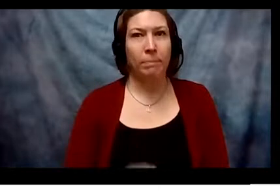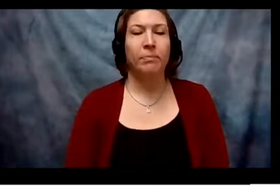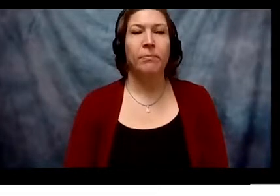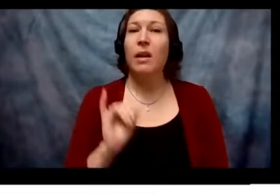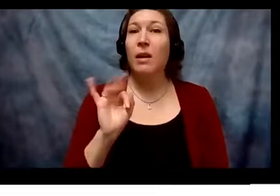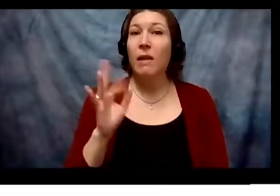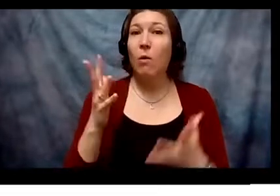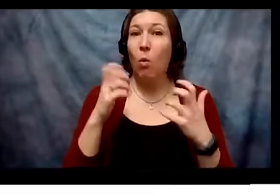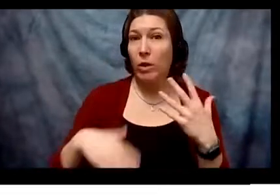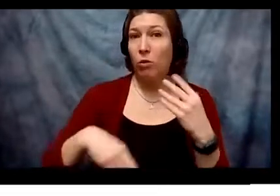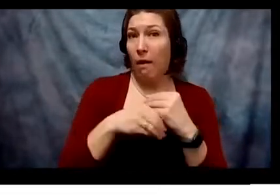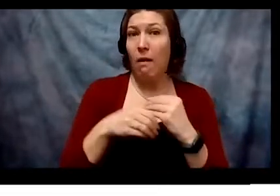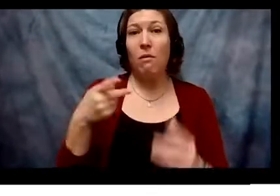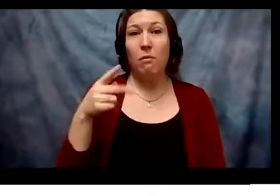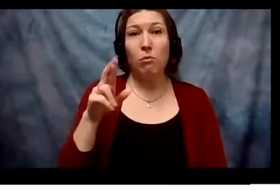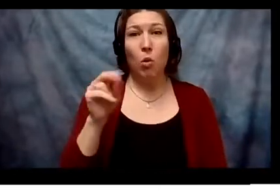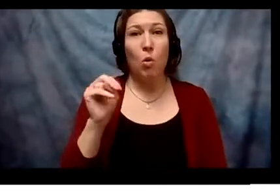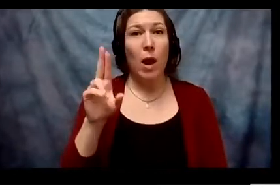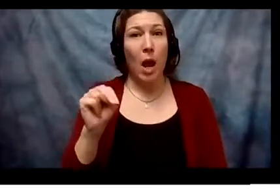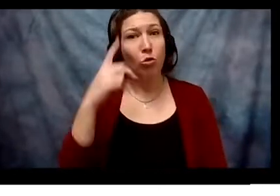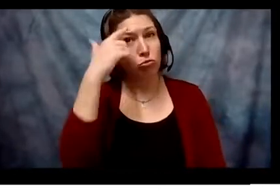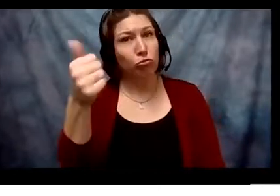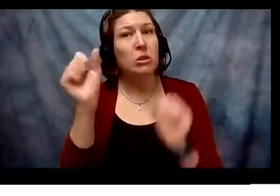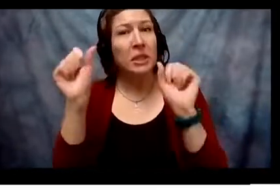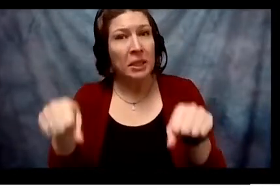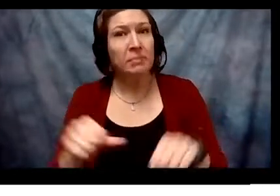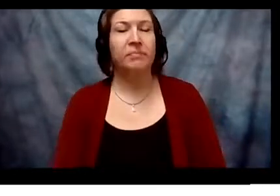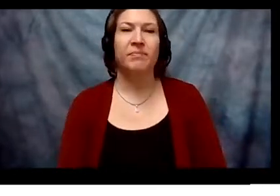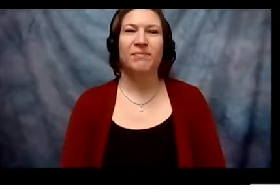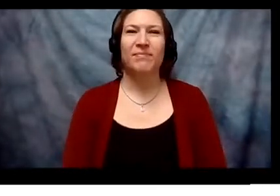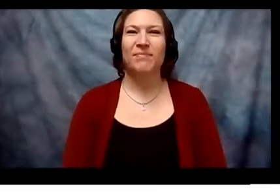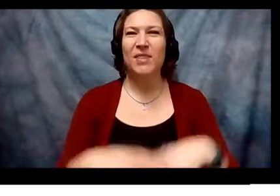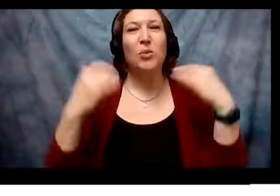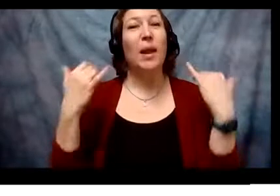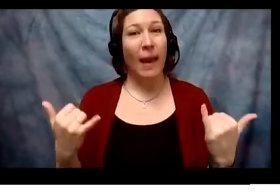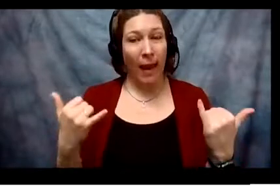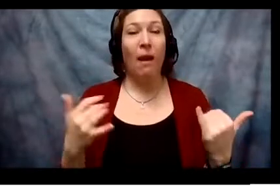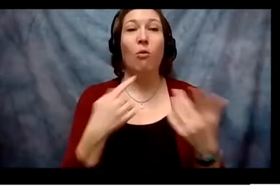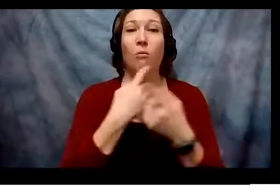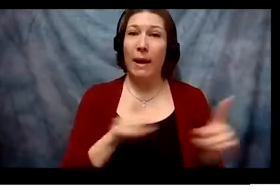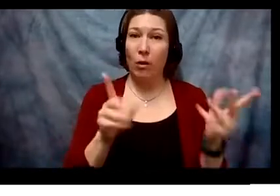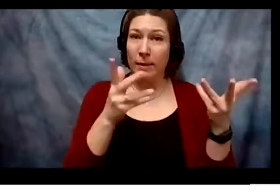then enter them please. Now let's move on to center our work today with the Minnesota State